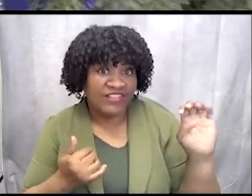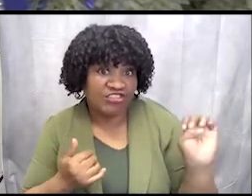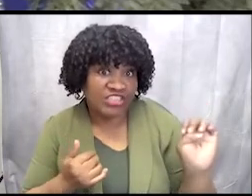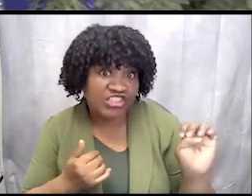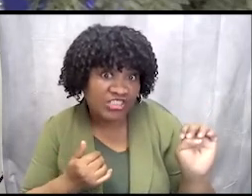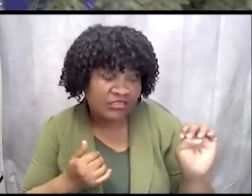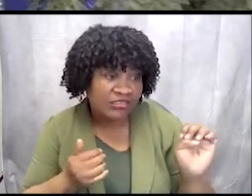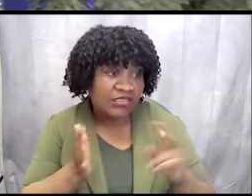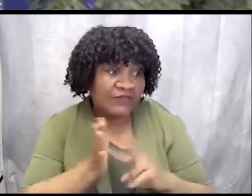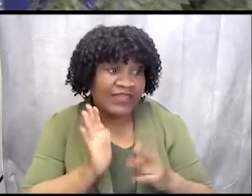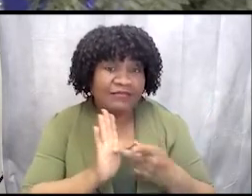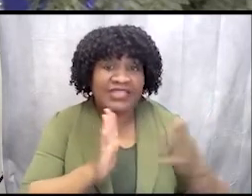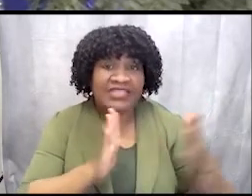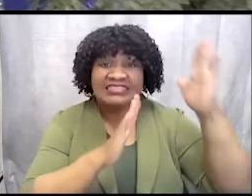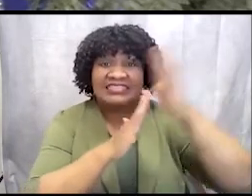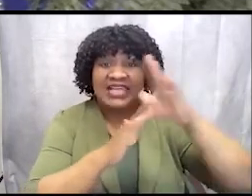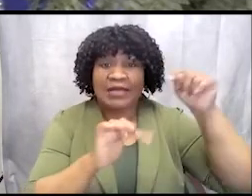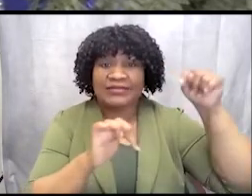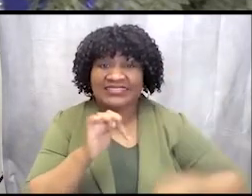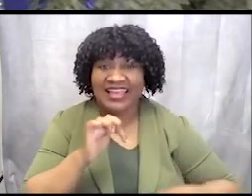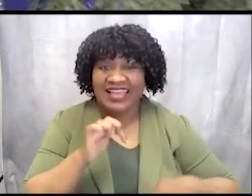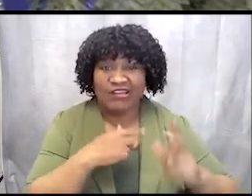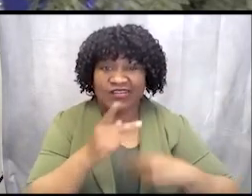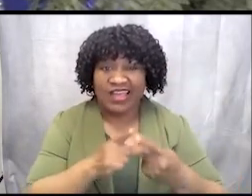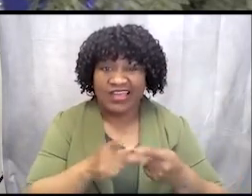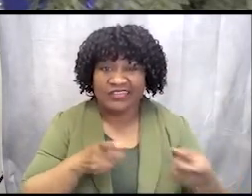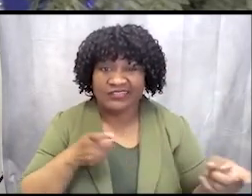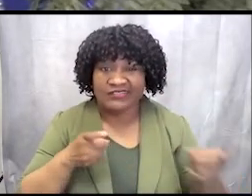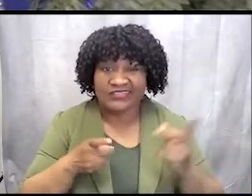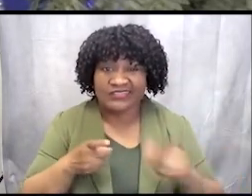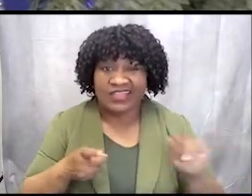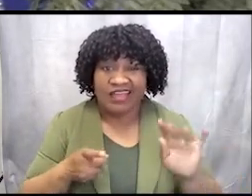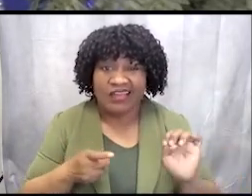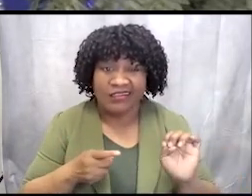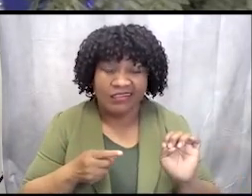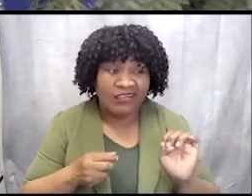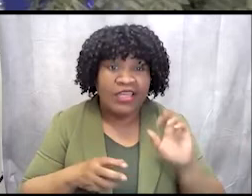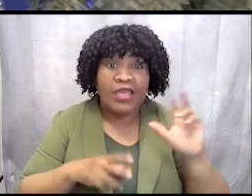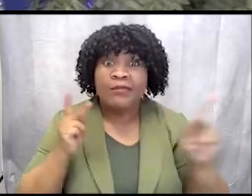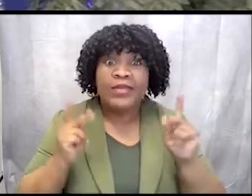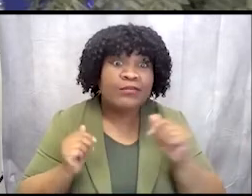is that it has been a top-down management system, and nobody moves unless they're directed,